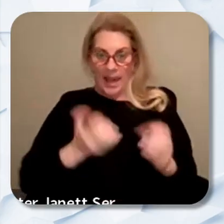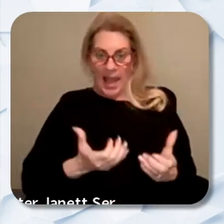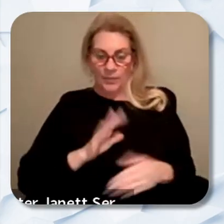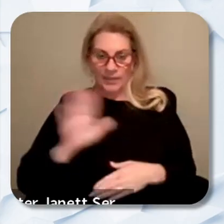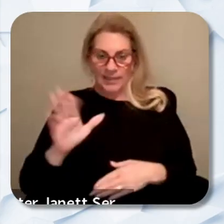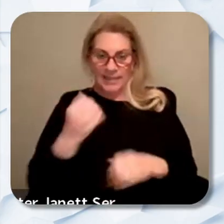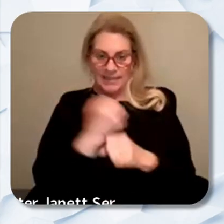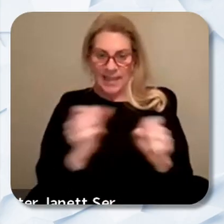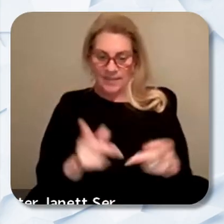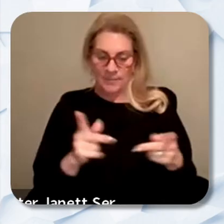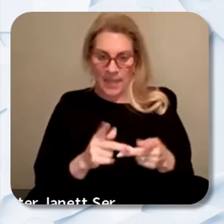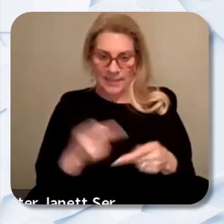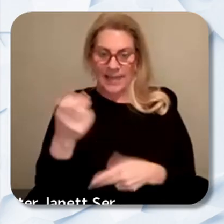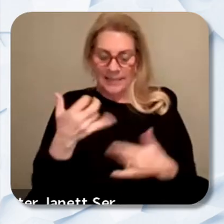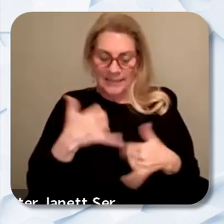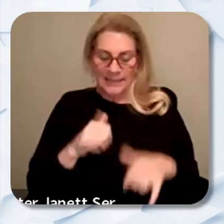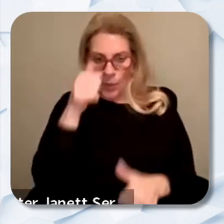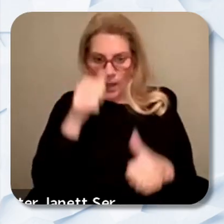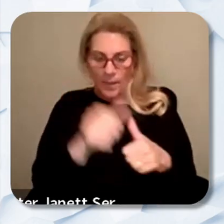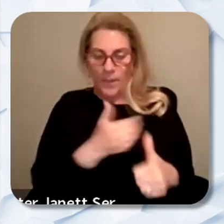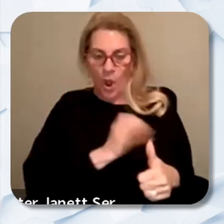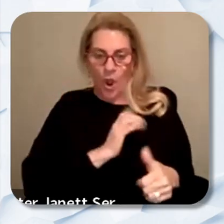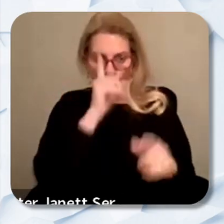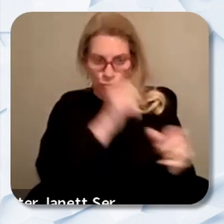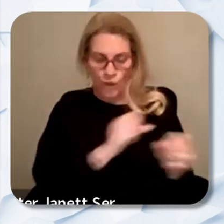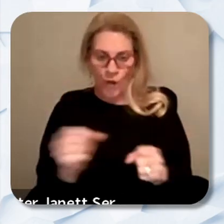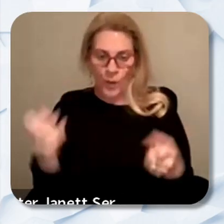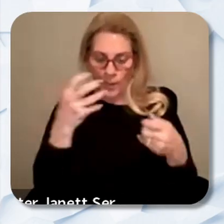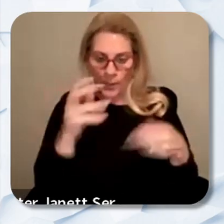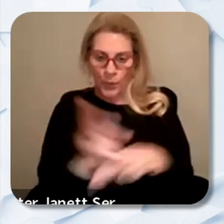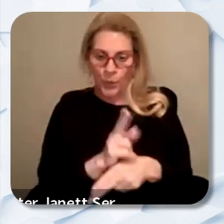he still remembers like those PBIS strategies that we blended with CLASS were called Pete's